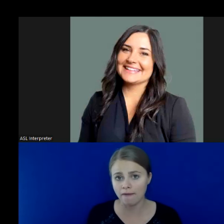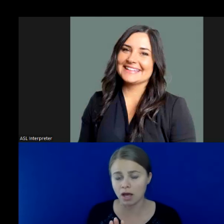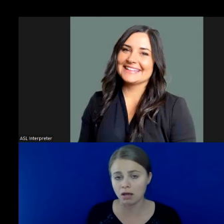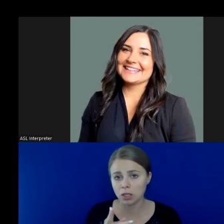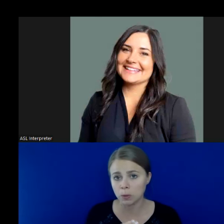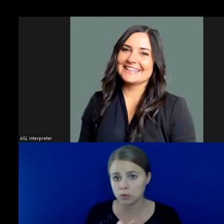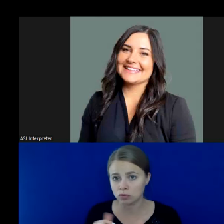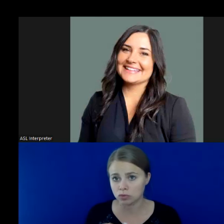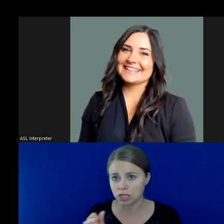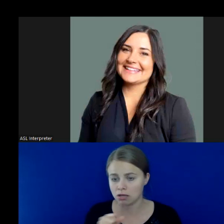So, yes for all three.